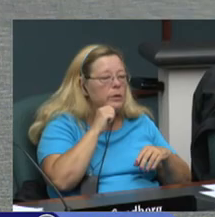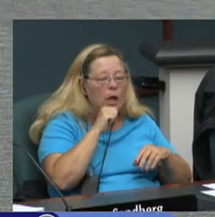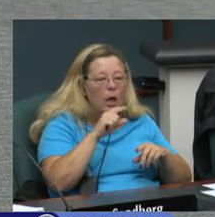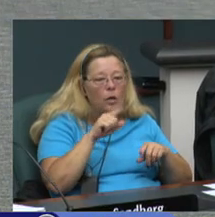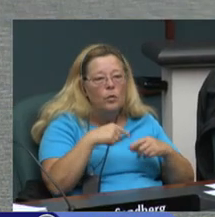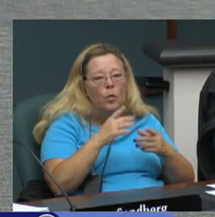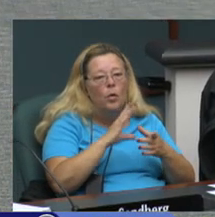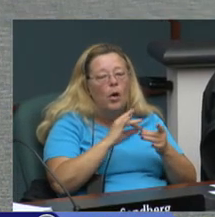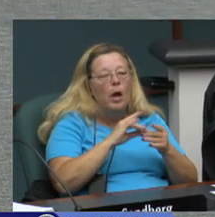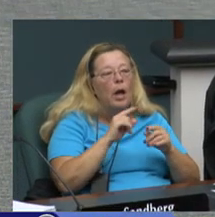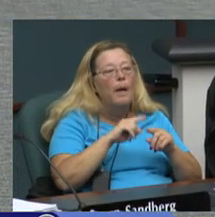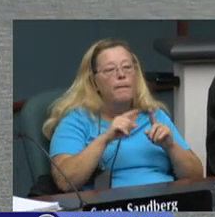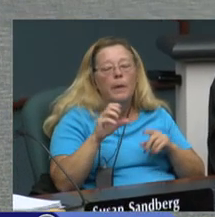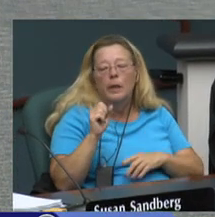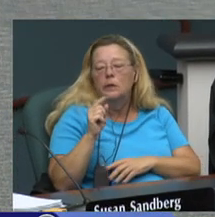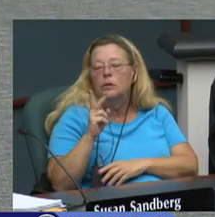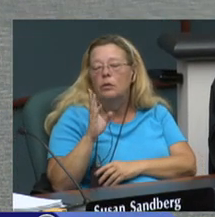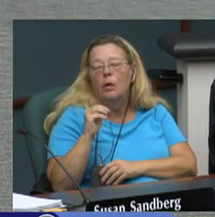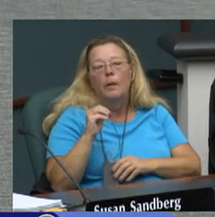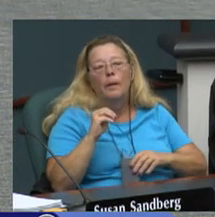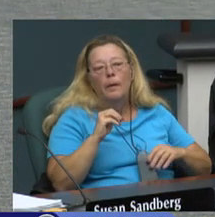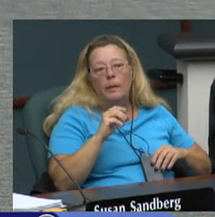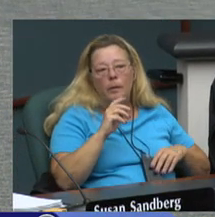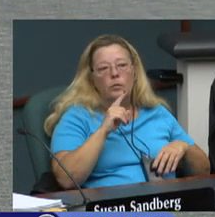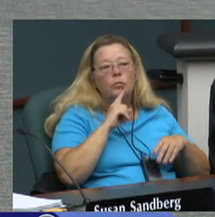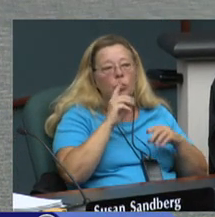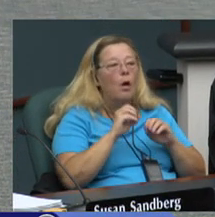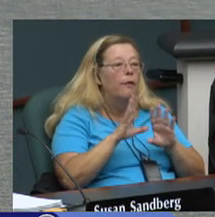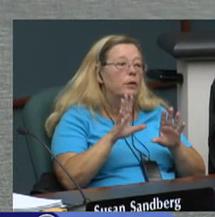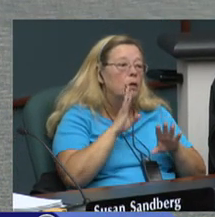that was really obviously about chapter three which we're not supposed to be